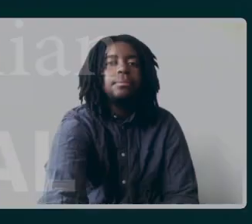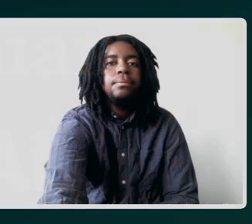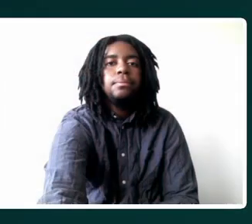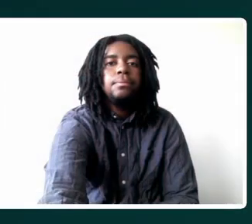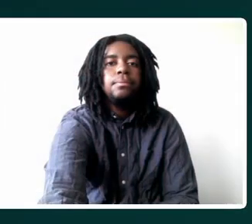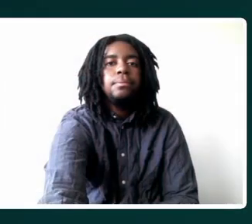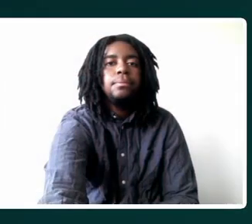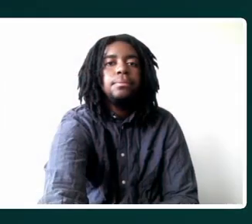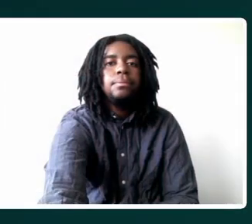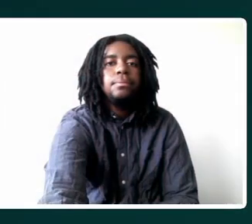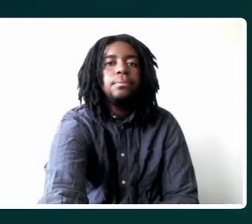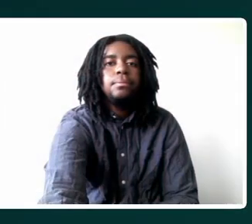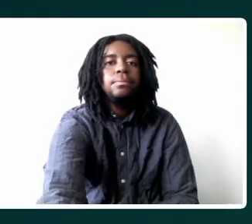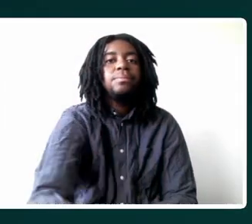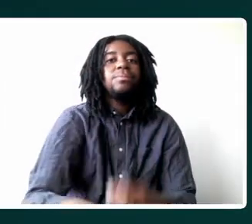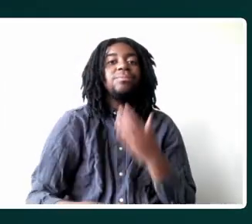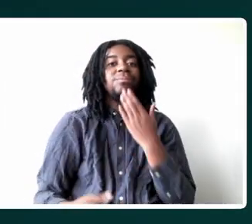Beth Evans: Good afternoon and thank